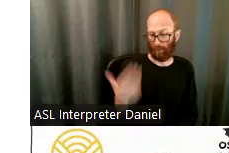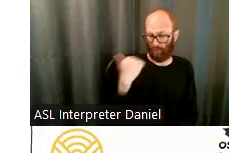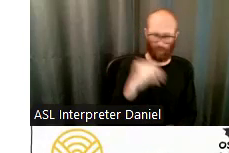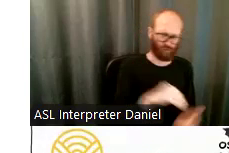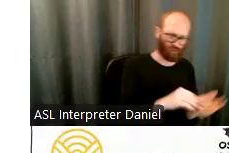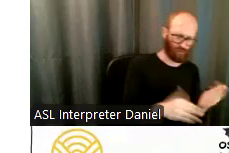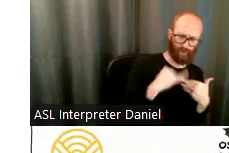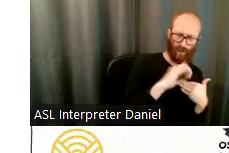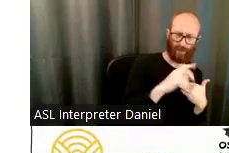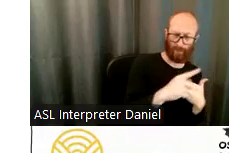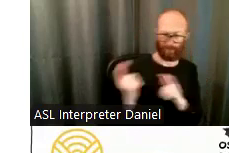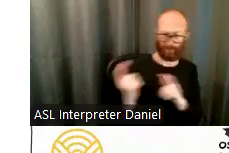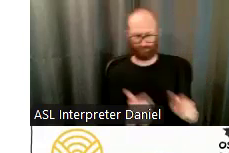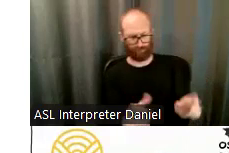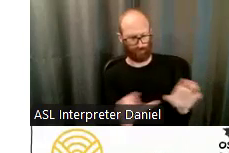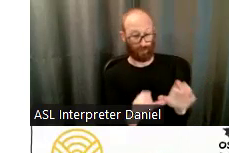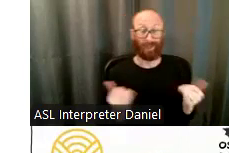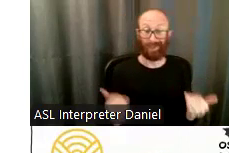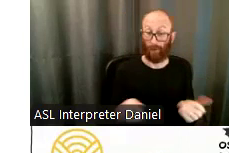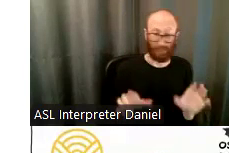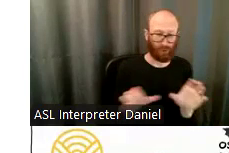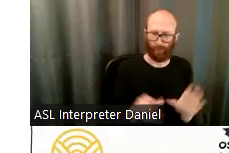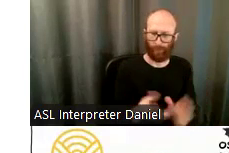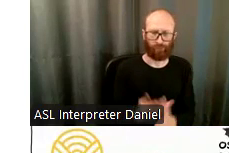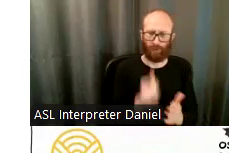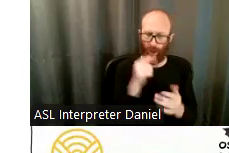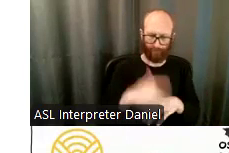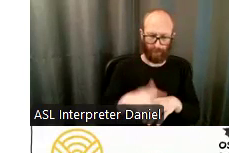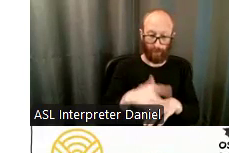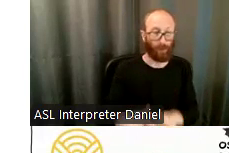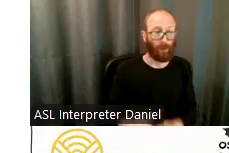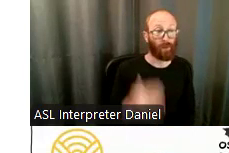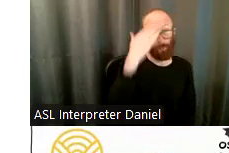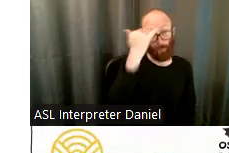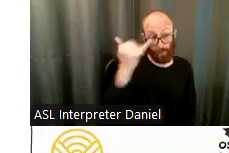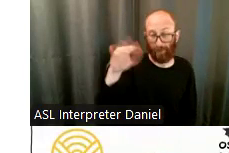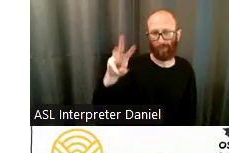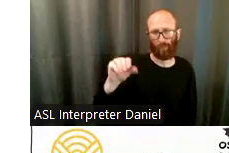certificate is no longer available. That is due to this WAC change that went into